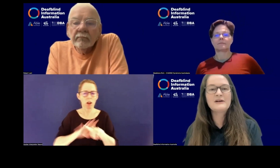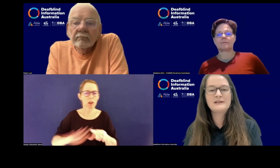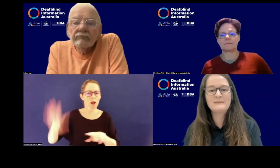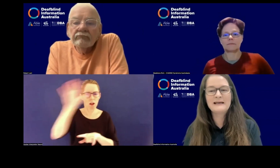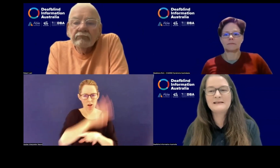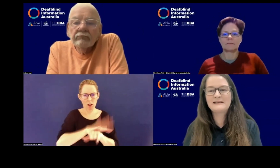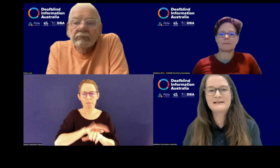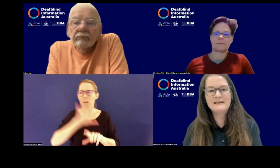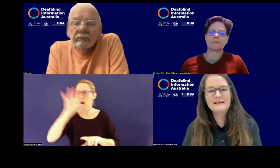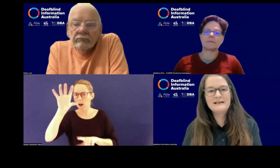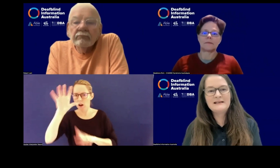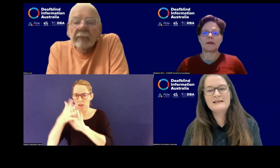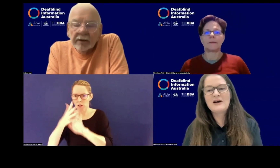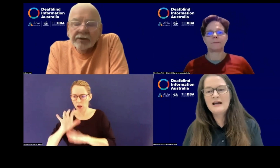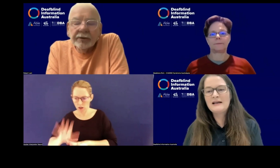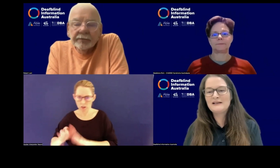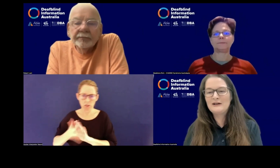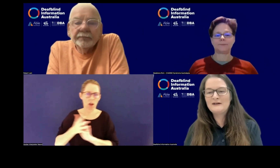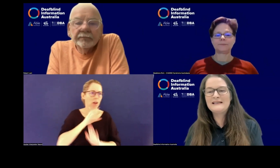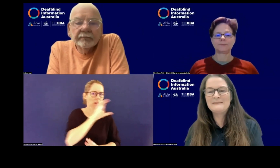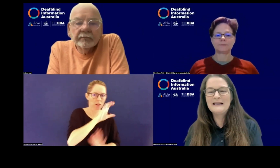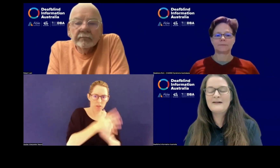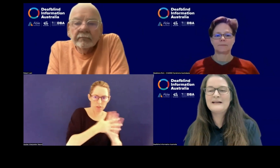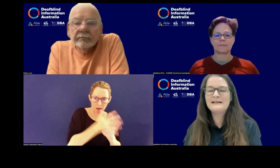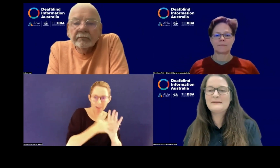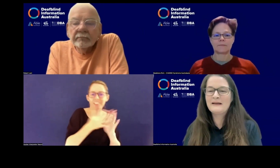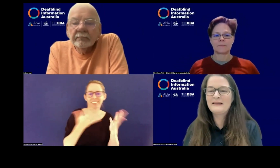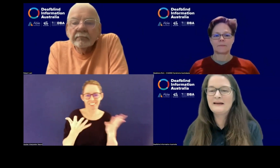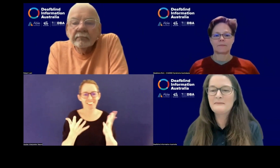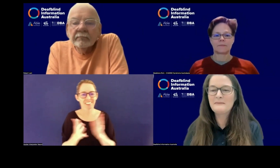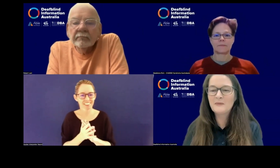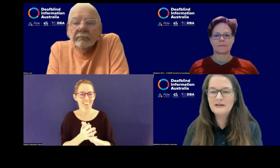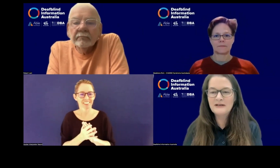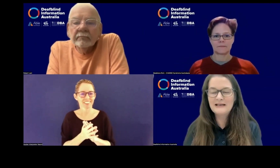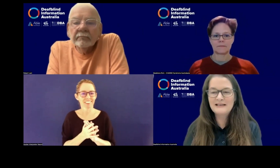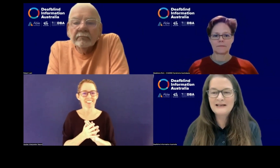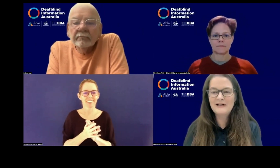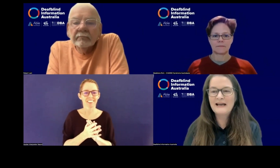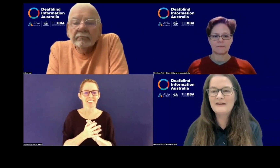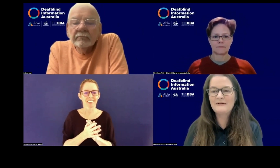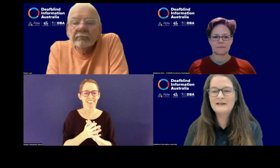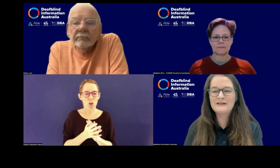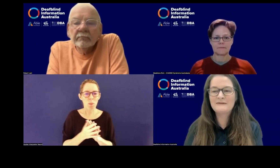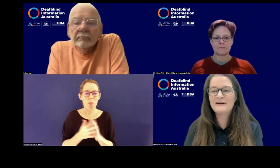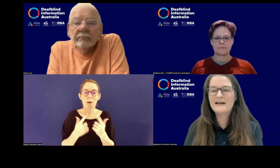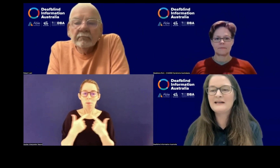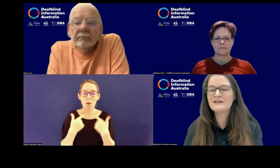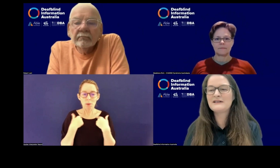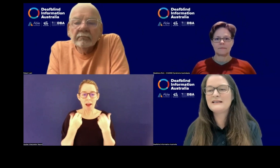There's a lot of similarities but we don't necessarily get the regional variations in